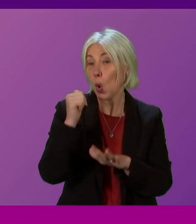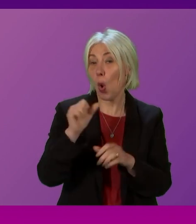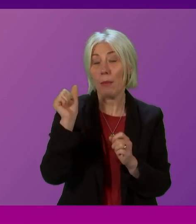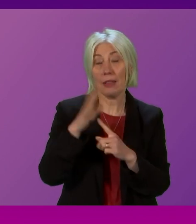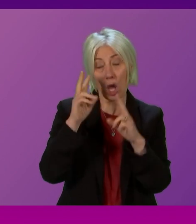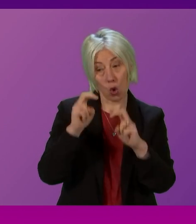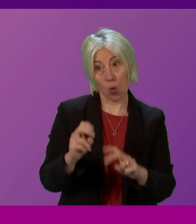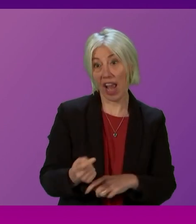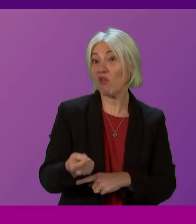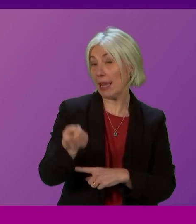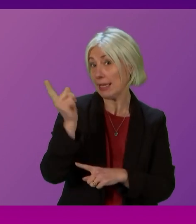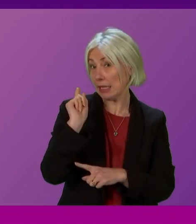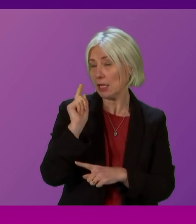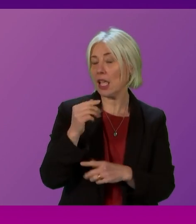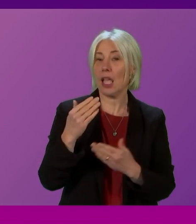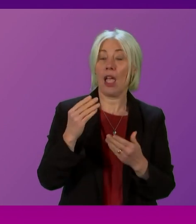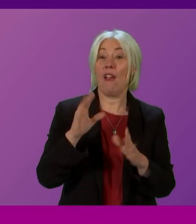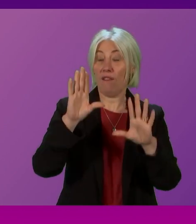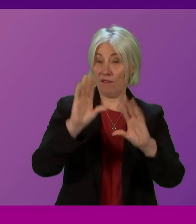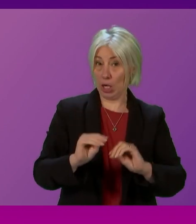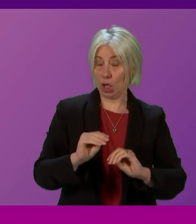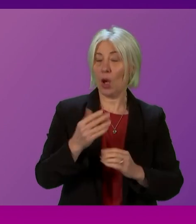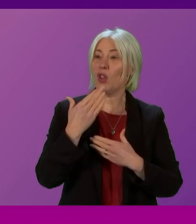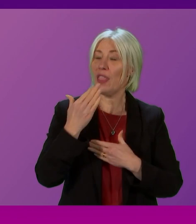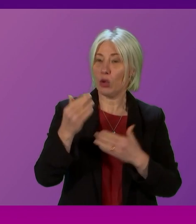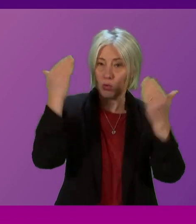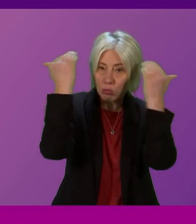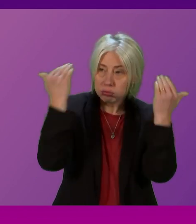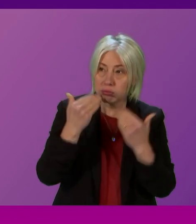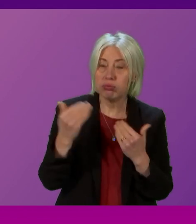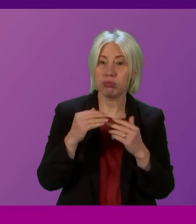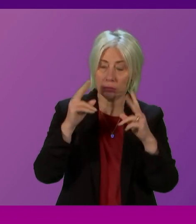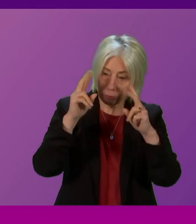I thank the sheriff and the Lord Advocate for their assistance in getting to this point.